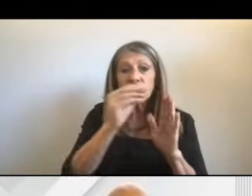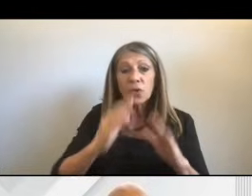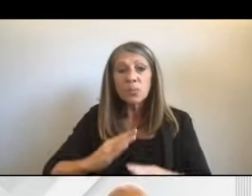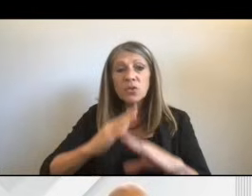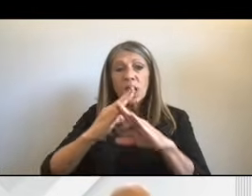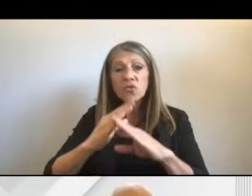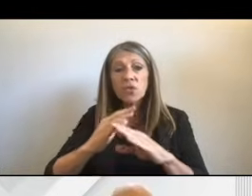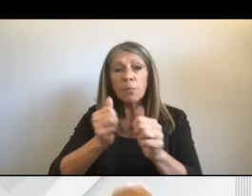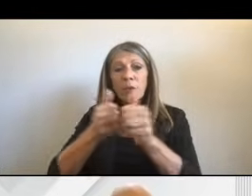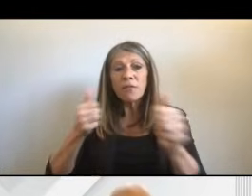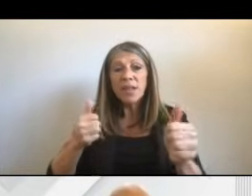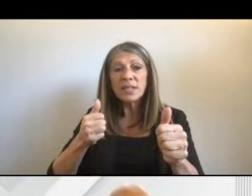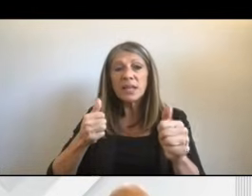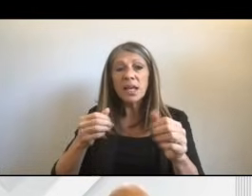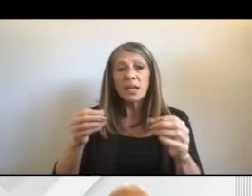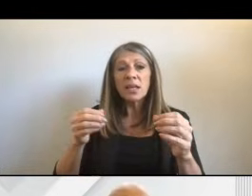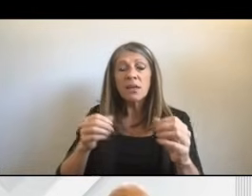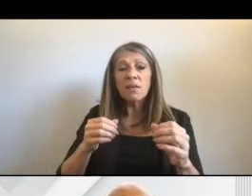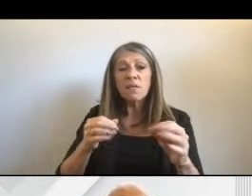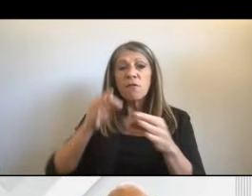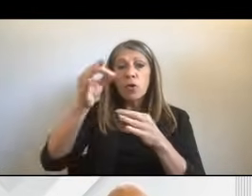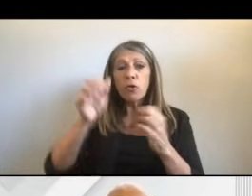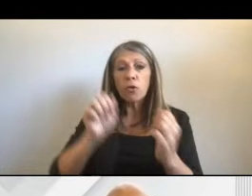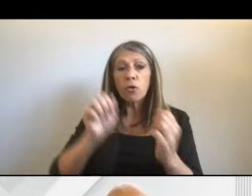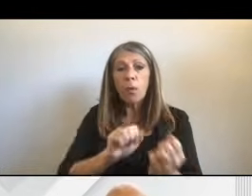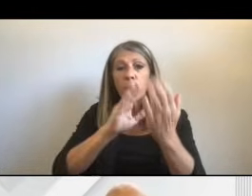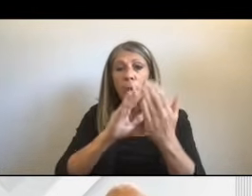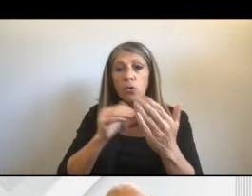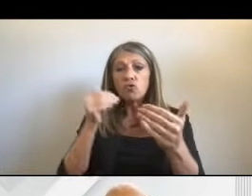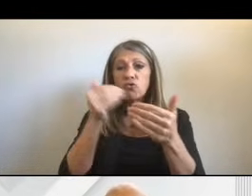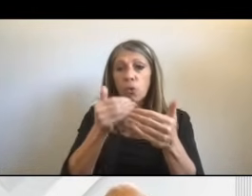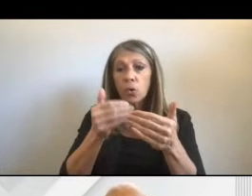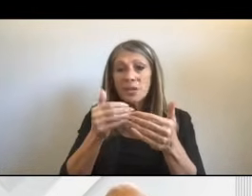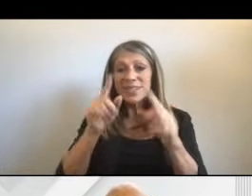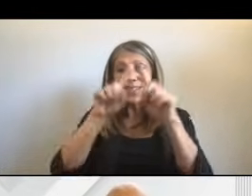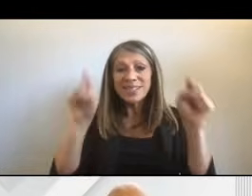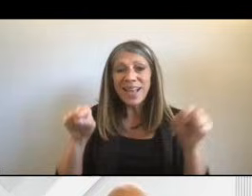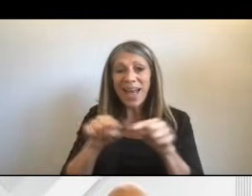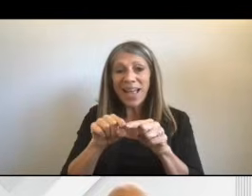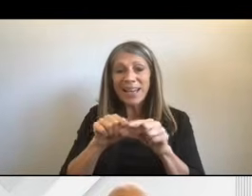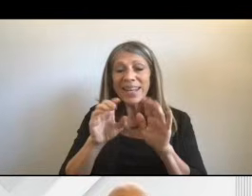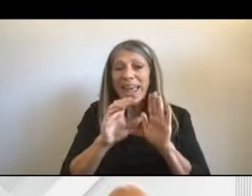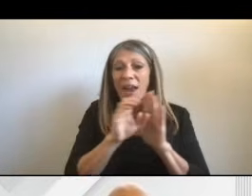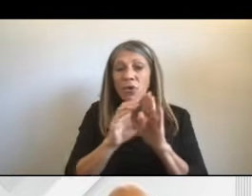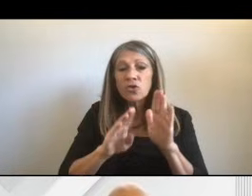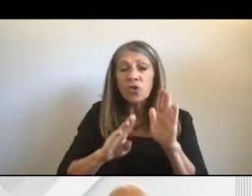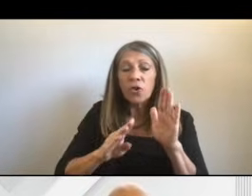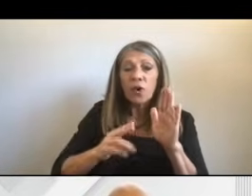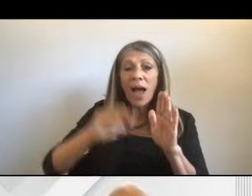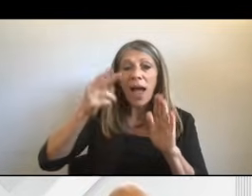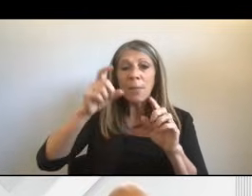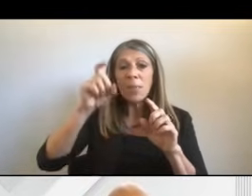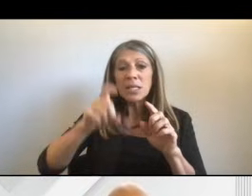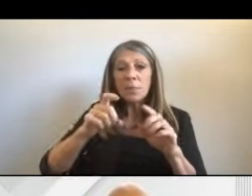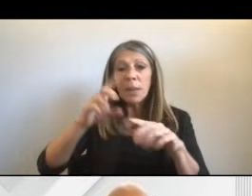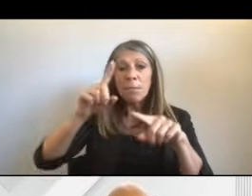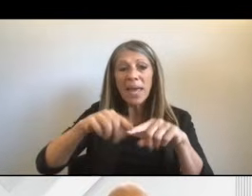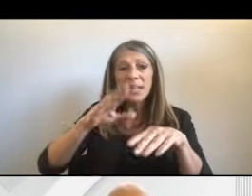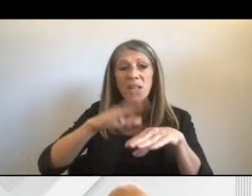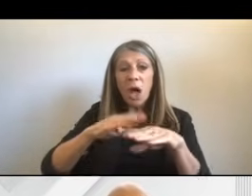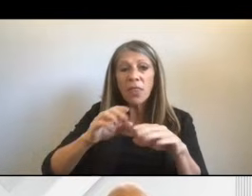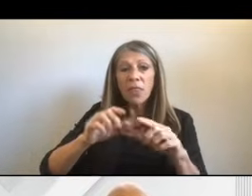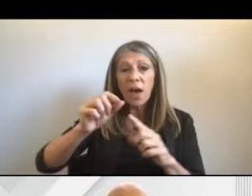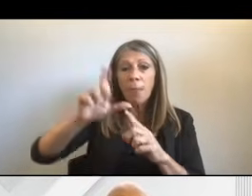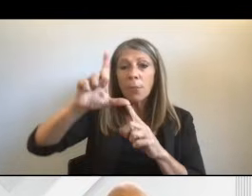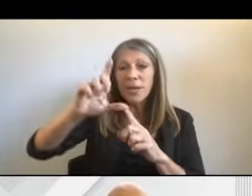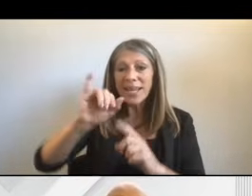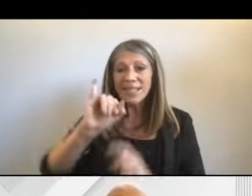approach towards the sign. Character height must be based on the uppercase "I". So the height is based